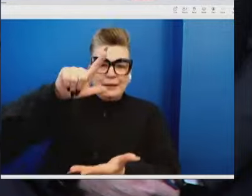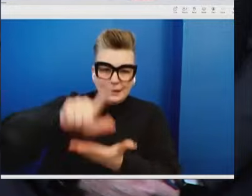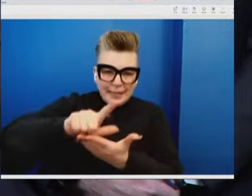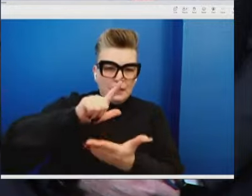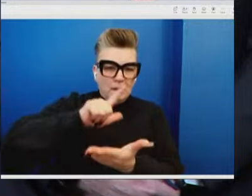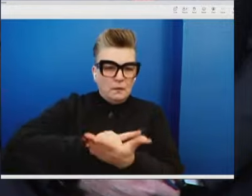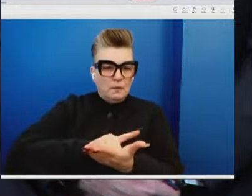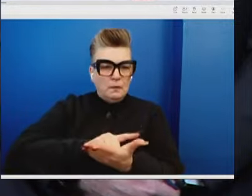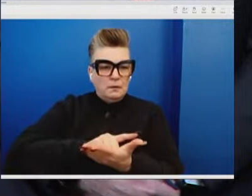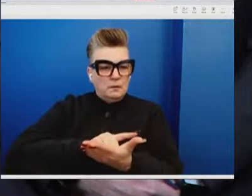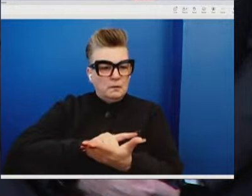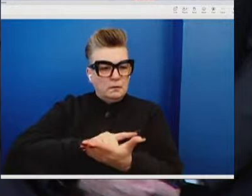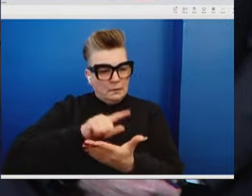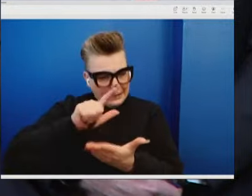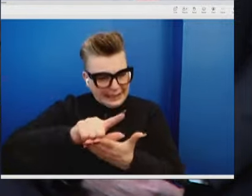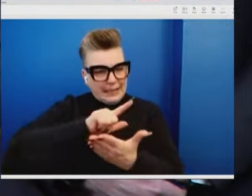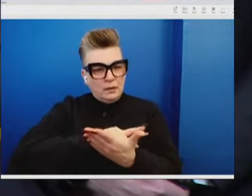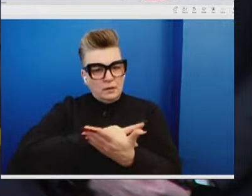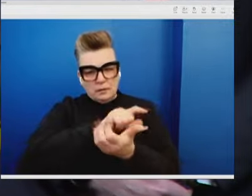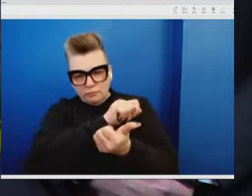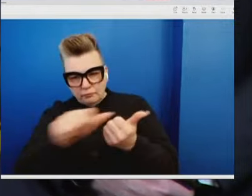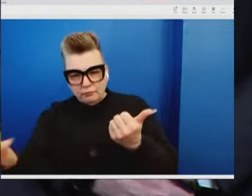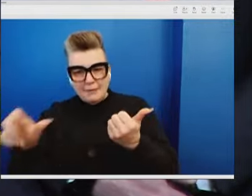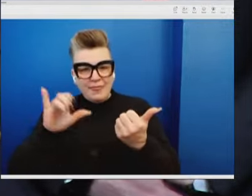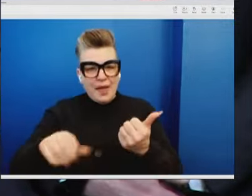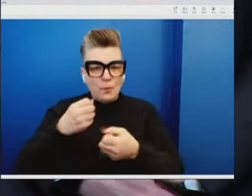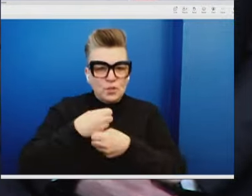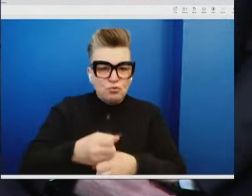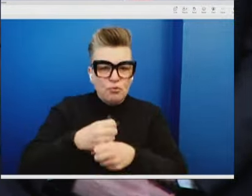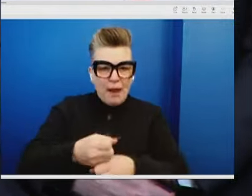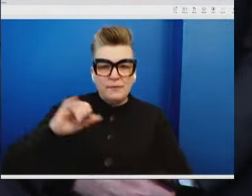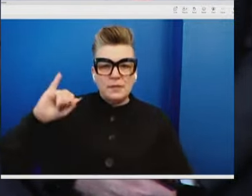law that was crafted on July 4th and we have a year and a half to do it, which is a bit